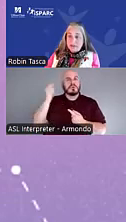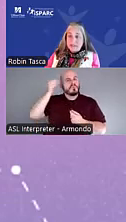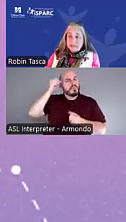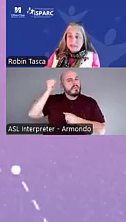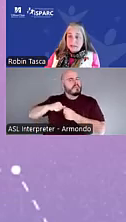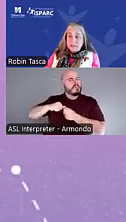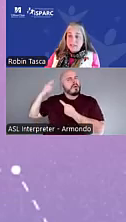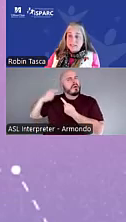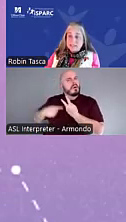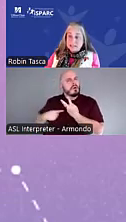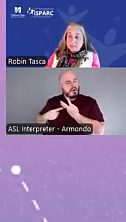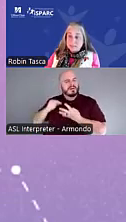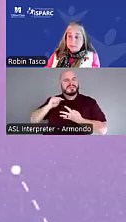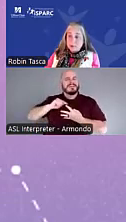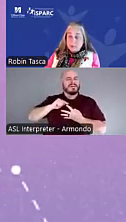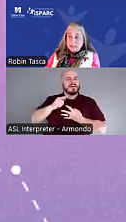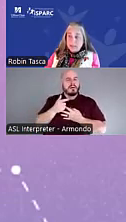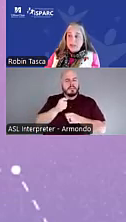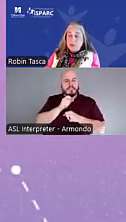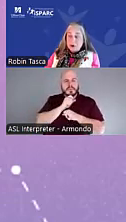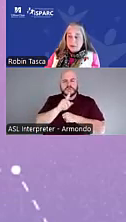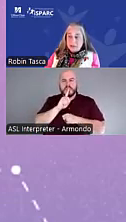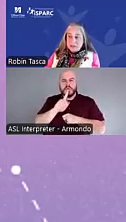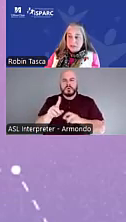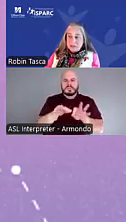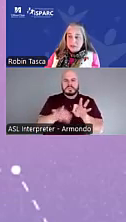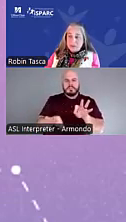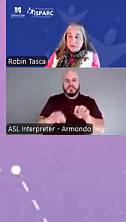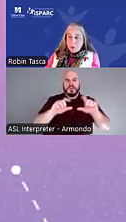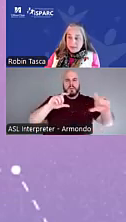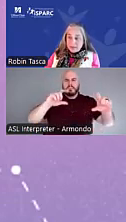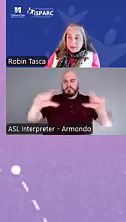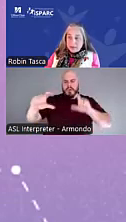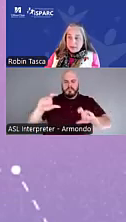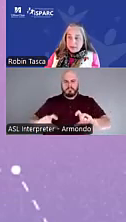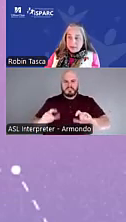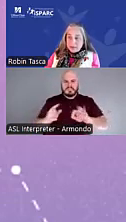is you want to design them as simple panels. You want to make sure you have a lot of white space,